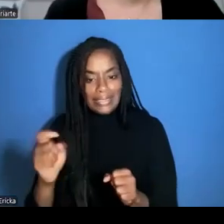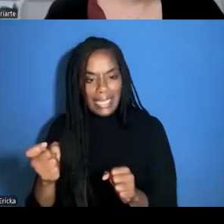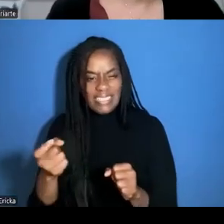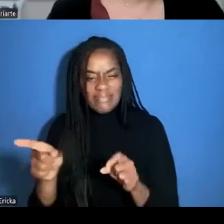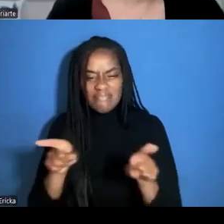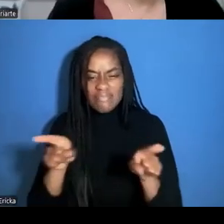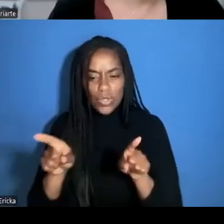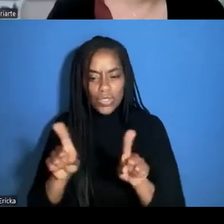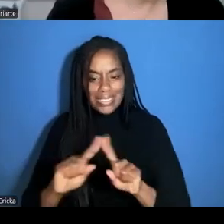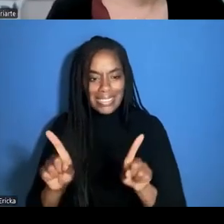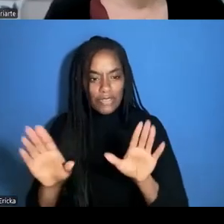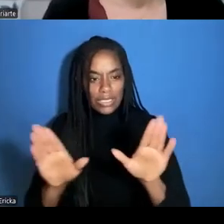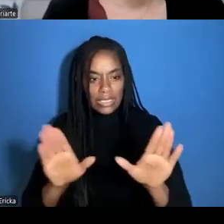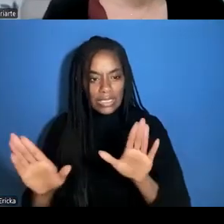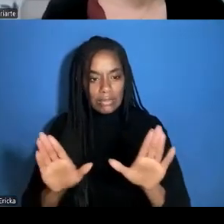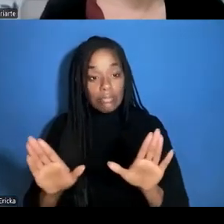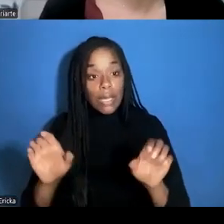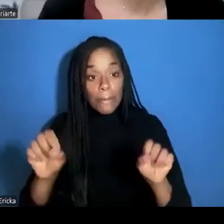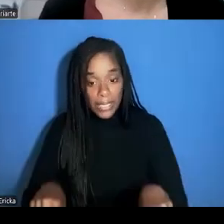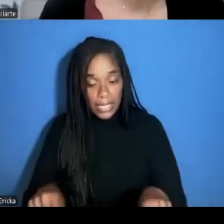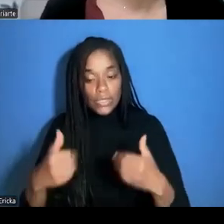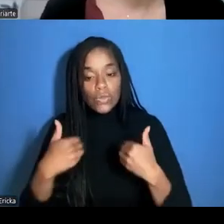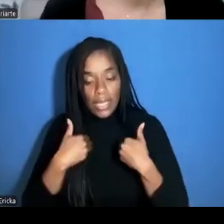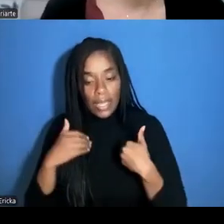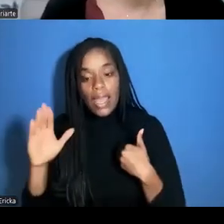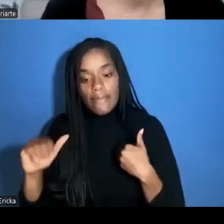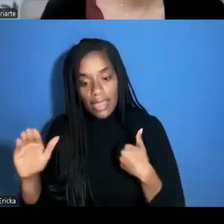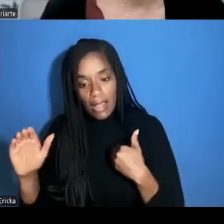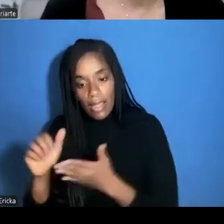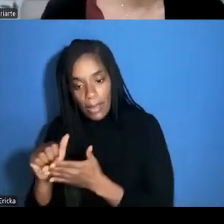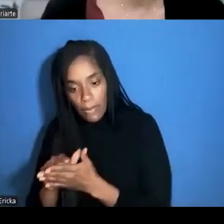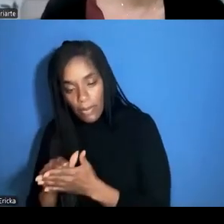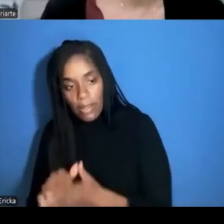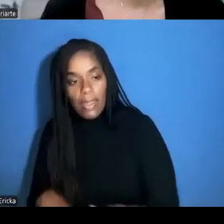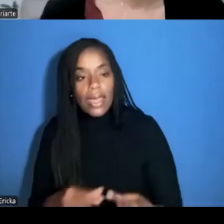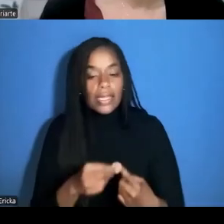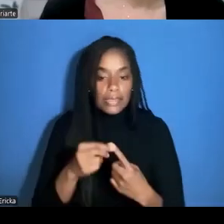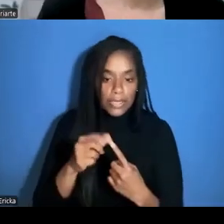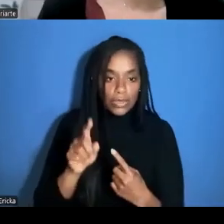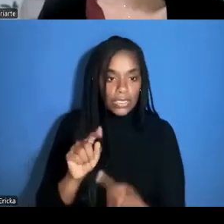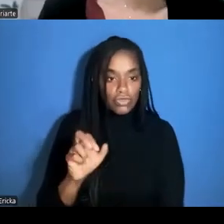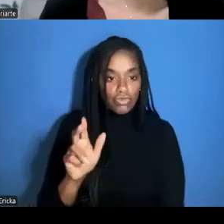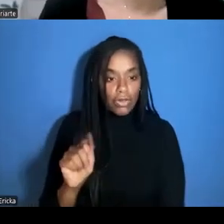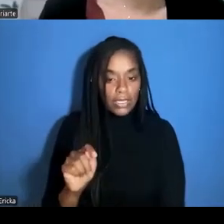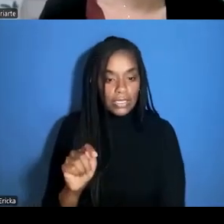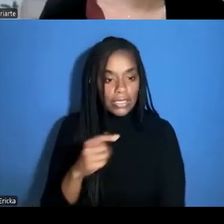But yes, you can have a CalAble account and you can have a Special Needs Trust. Or you know,